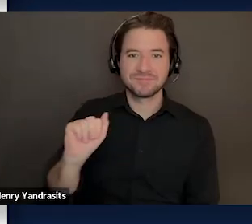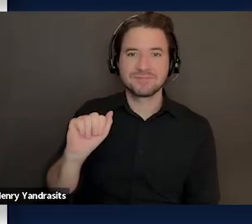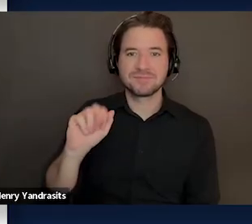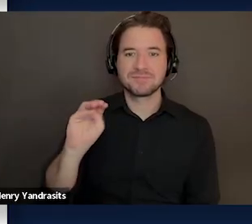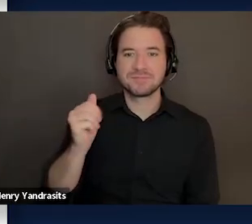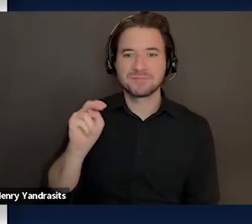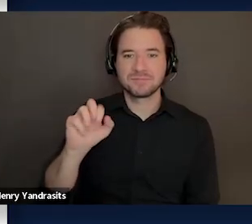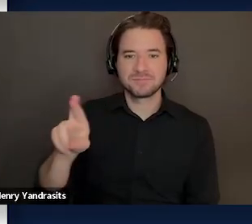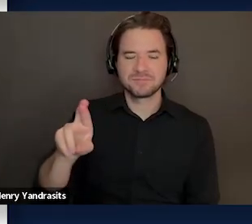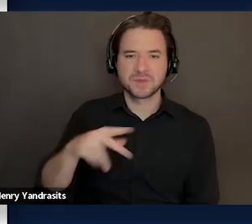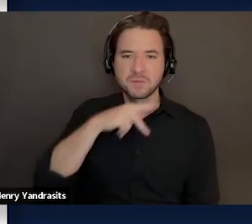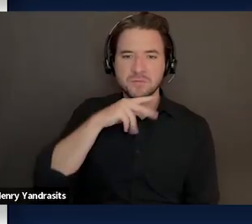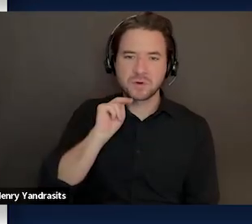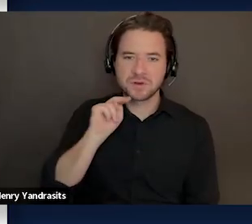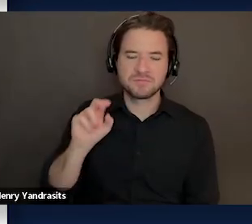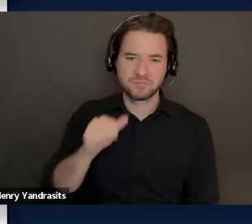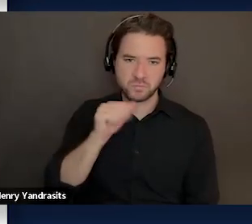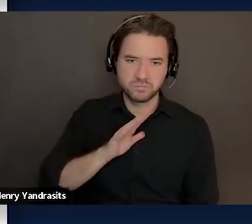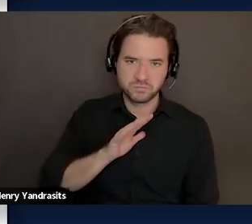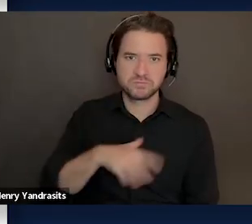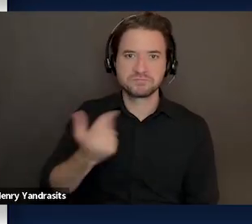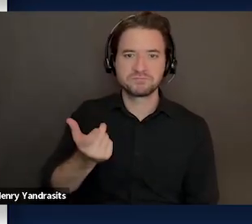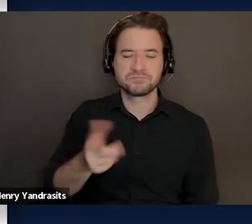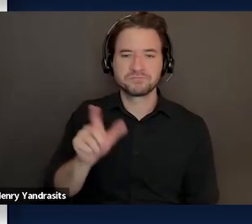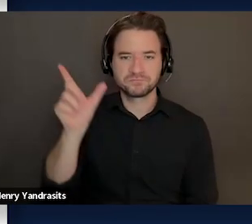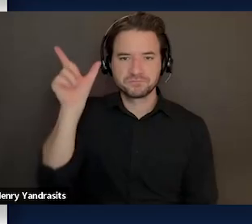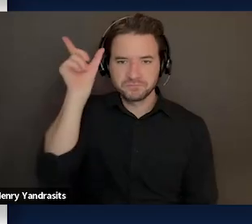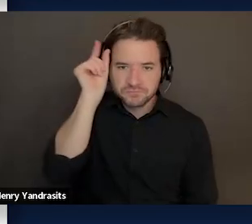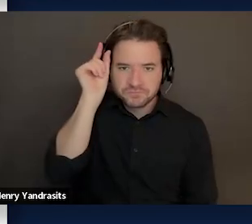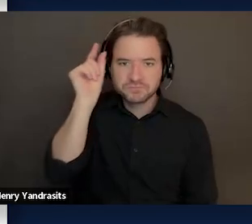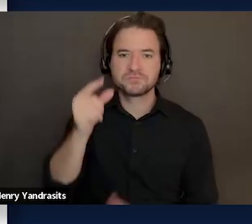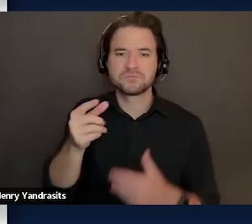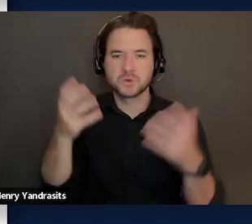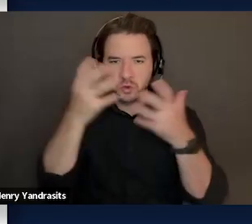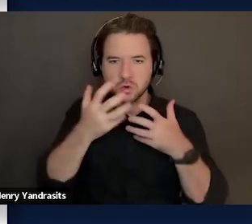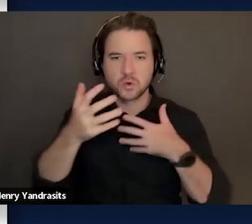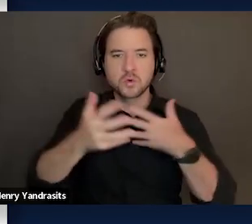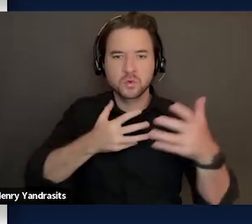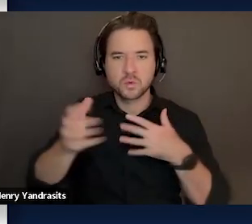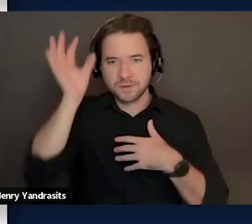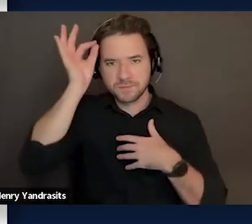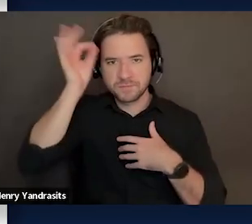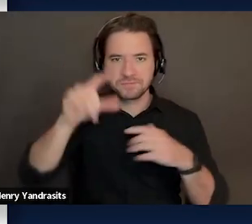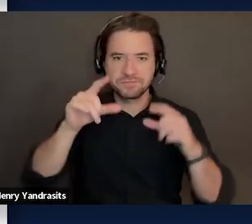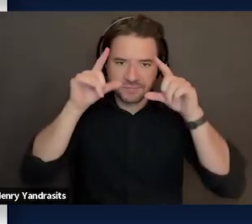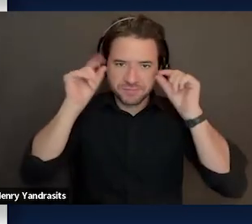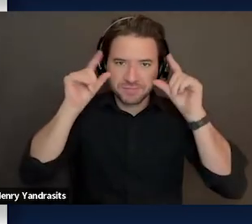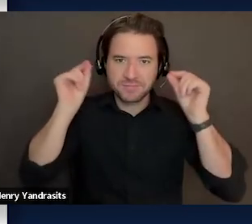I use she, her pronouns. I have short, dark and gray hair. I'm wearing glasses and a multicolored.